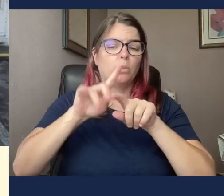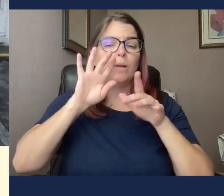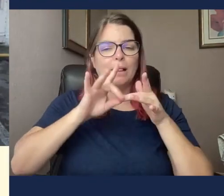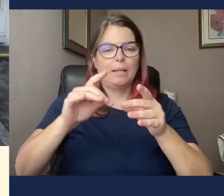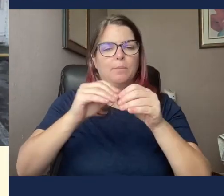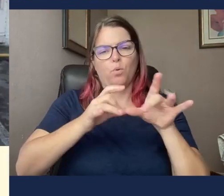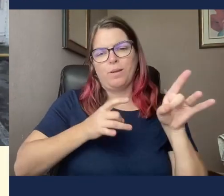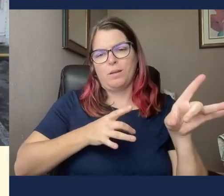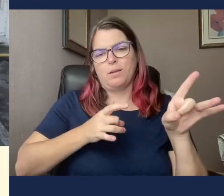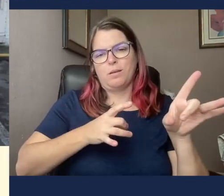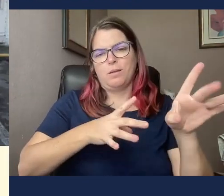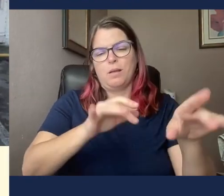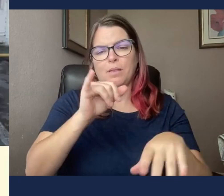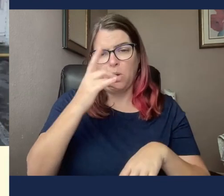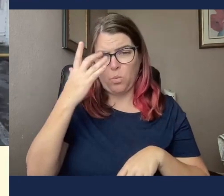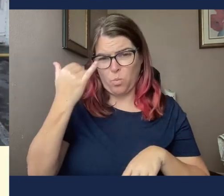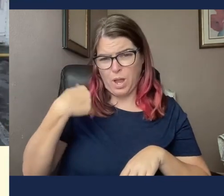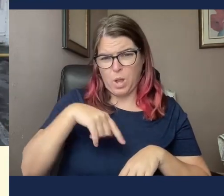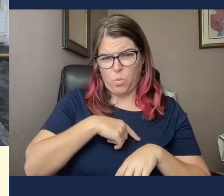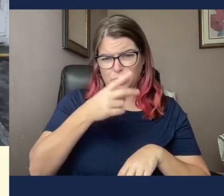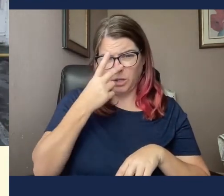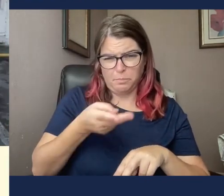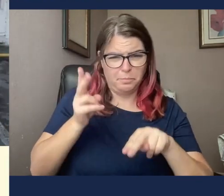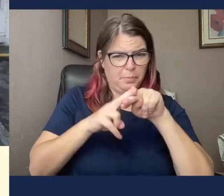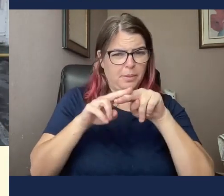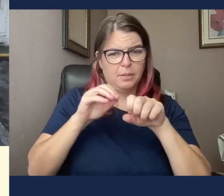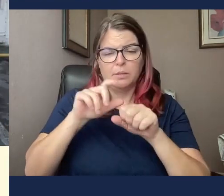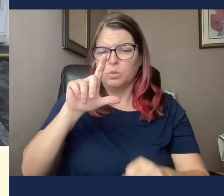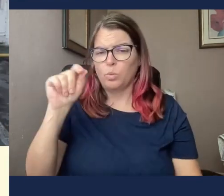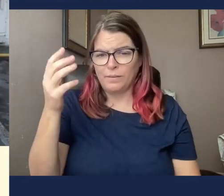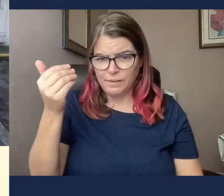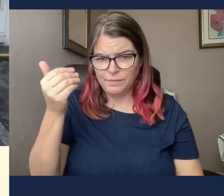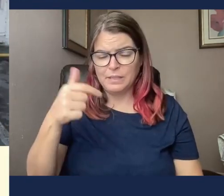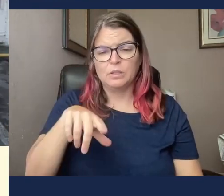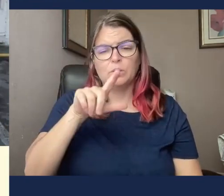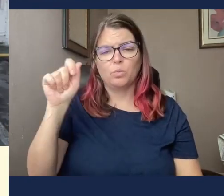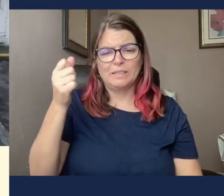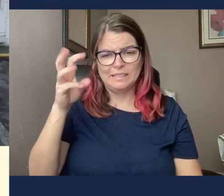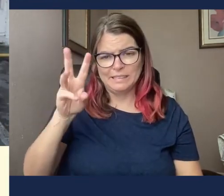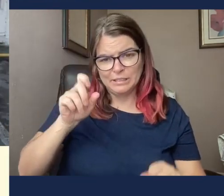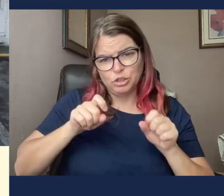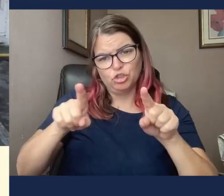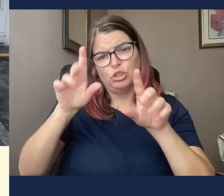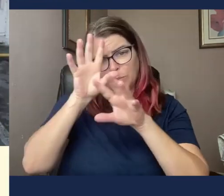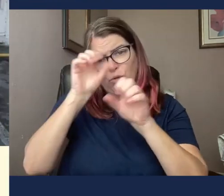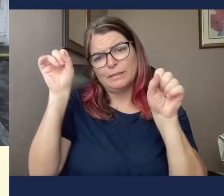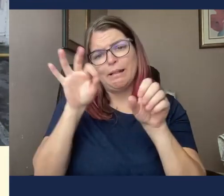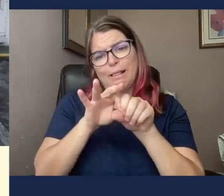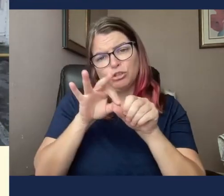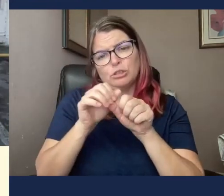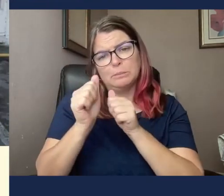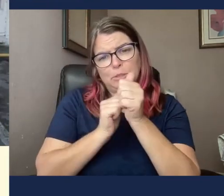self. By addressing your own biases. Developing an awareness of your own thoughts and